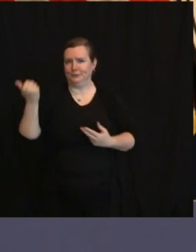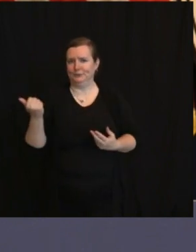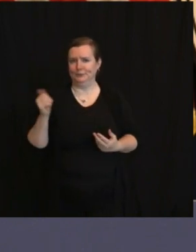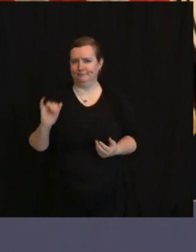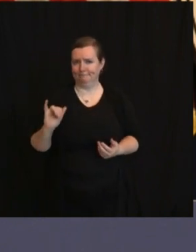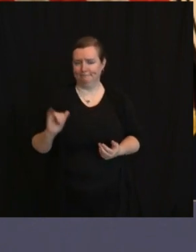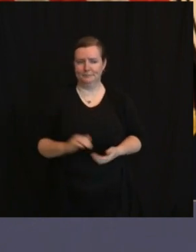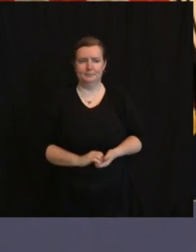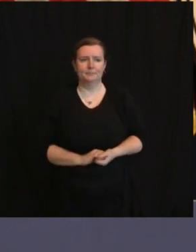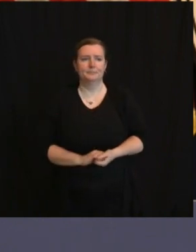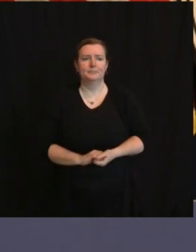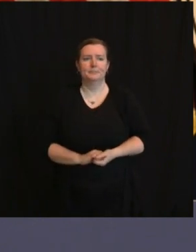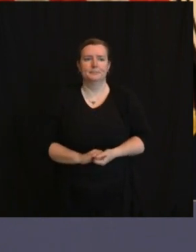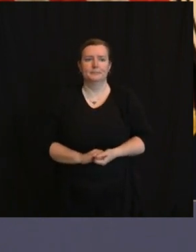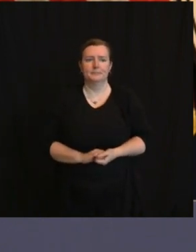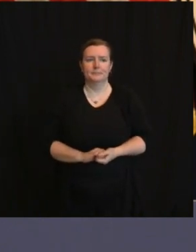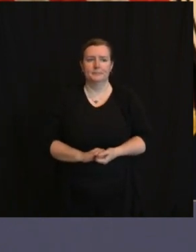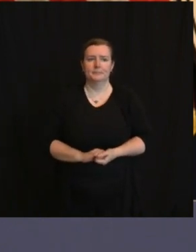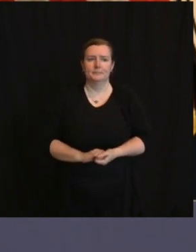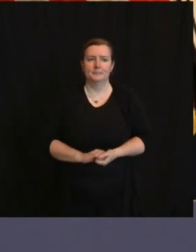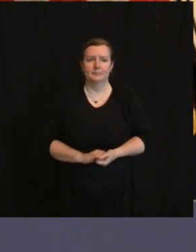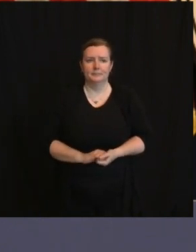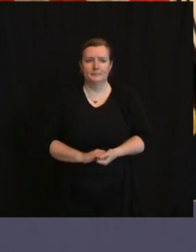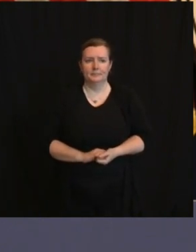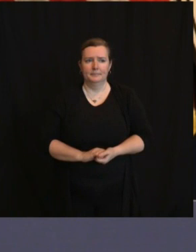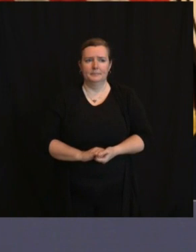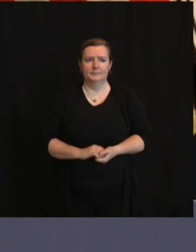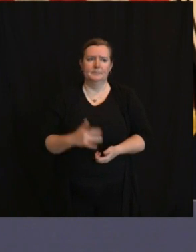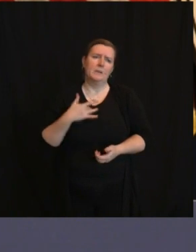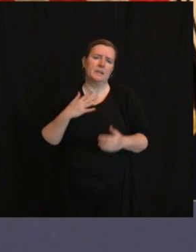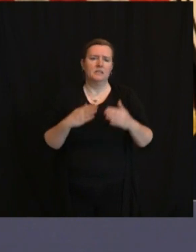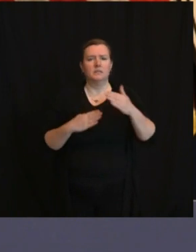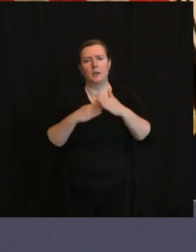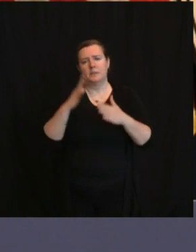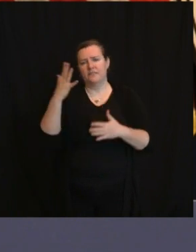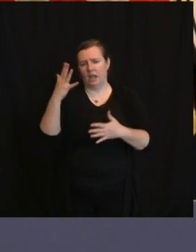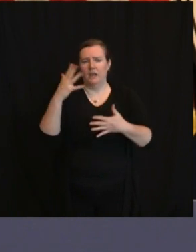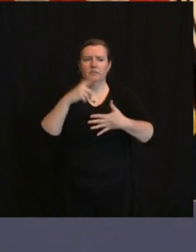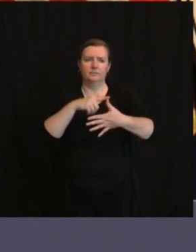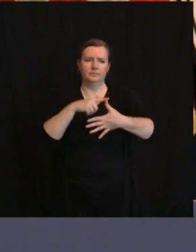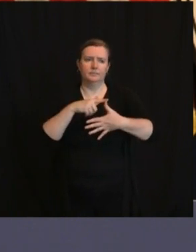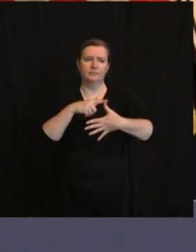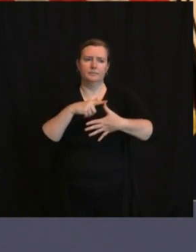THAT POSITIVITY IS SOMETHING THAT YOU CAN HANG YOUR HAT ON AND HOSPITALIZATIONS HANG YOUR